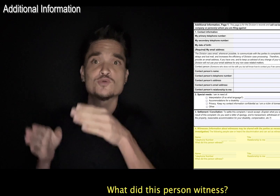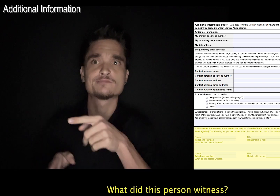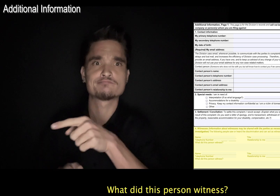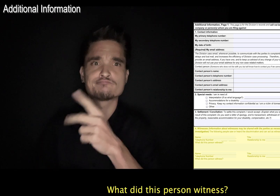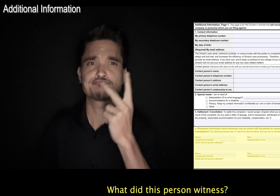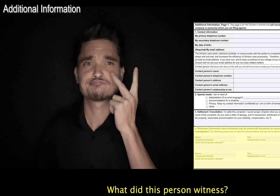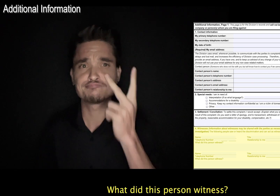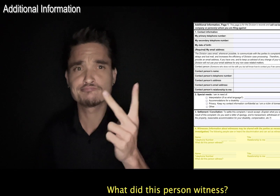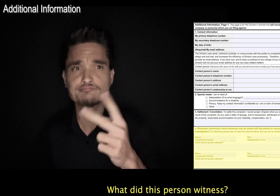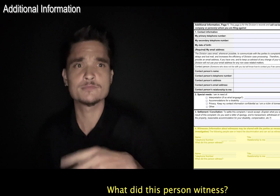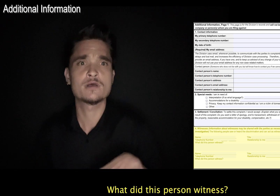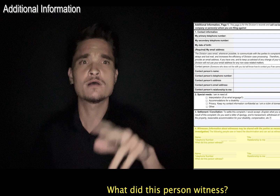What did this person witness?